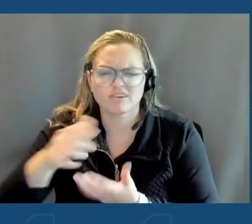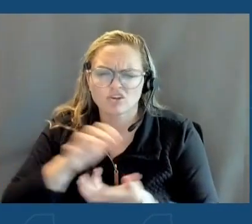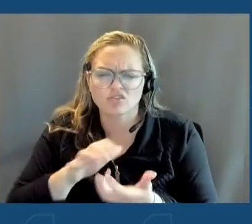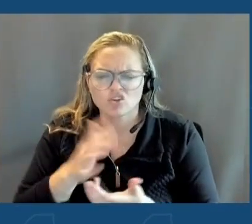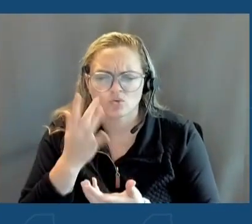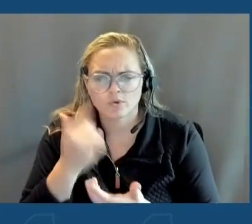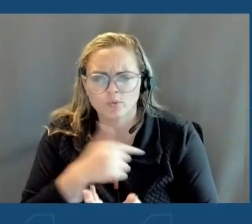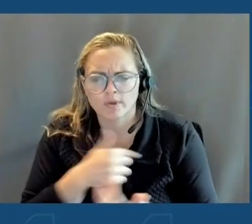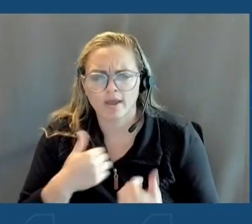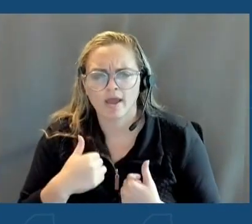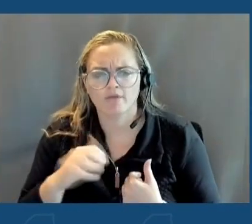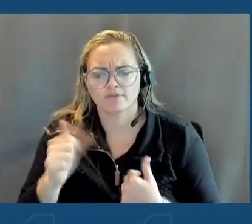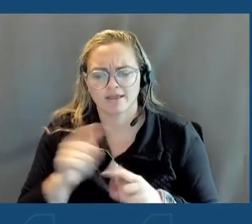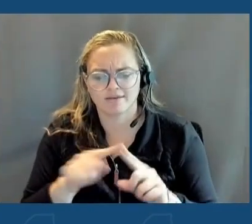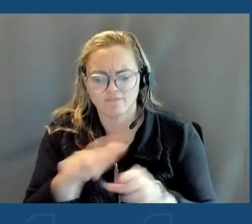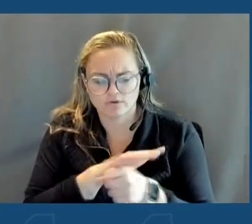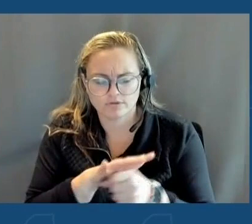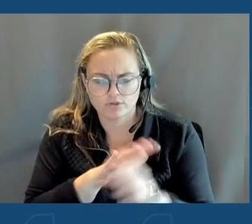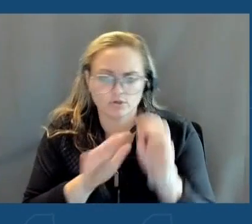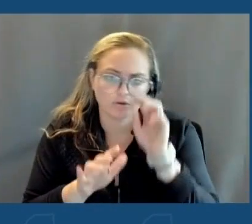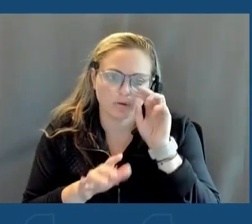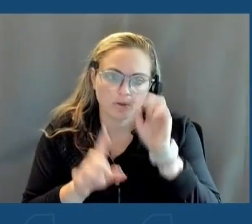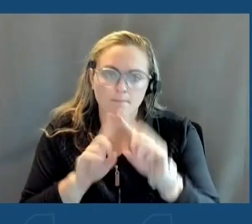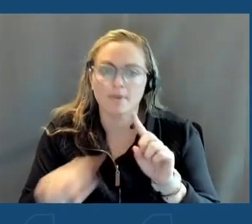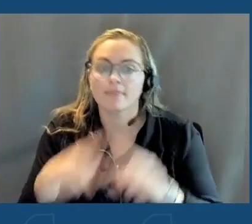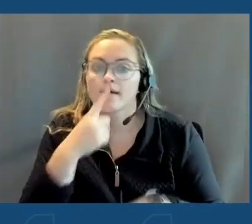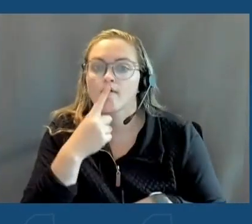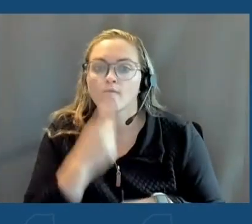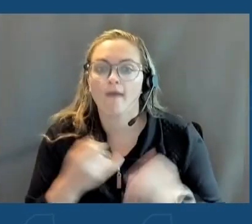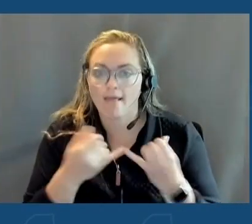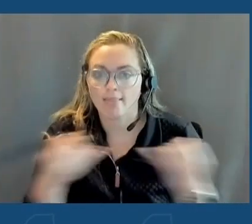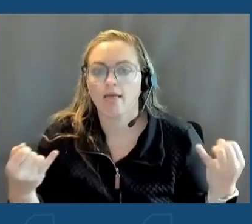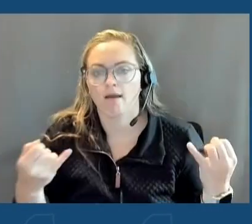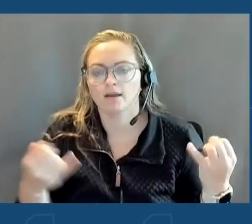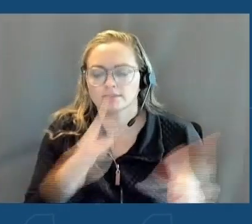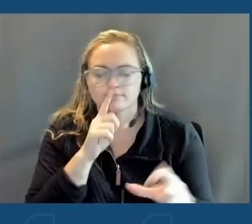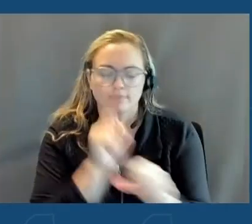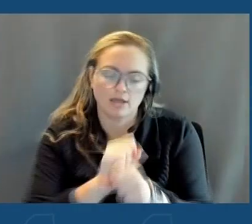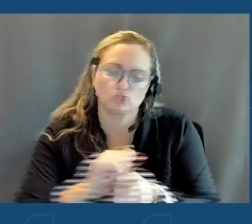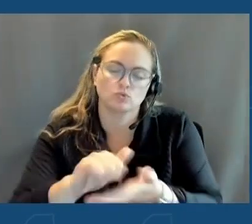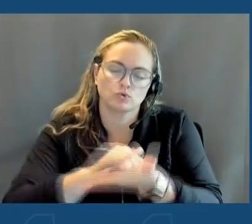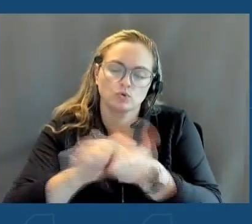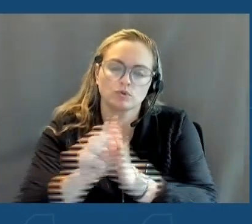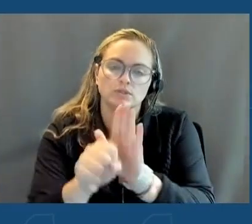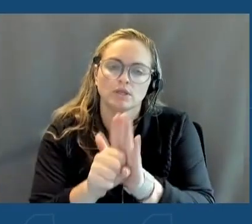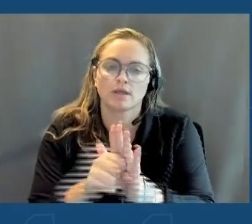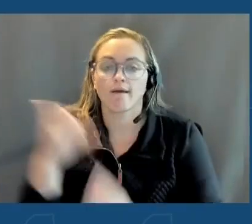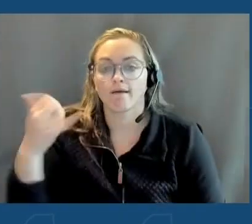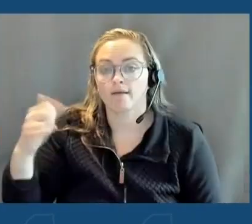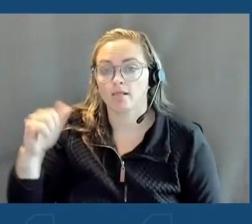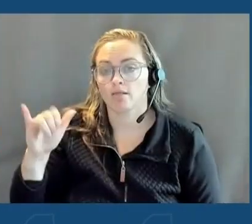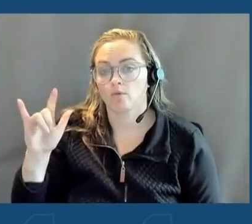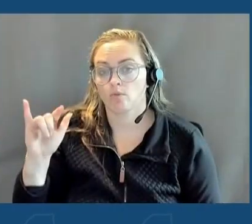REGIONS. WE ALWAYS WANT TO KNOW WHAT IS HAPPENING IN MY PART OF THE STATE, RIGHT?